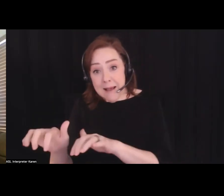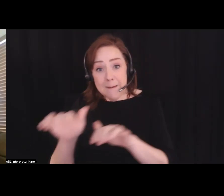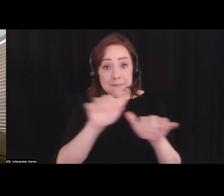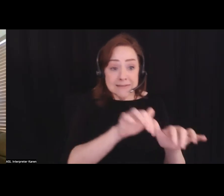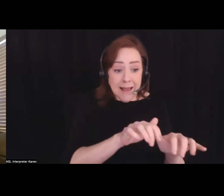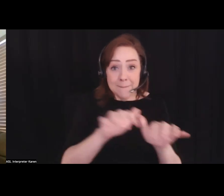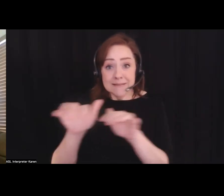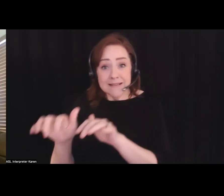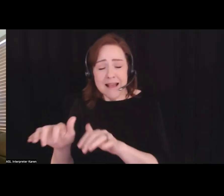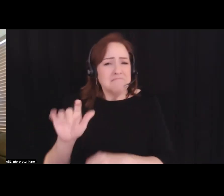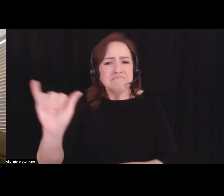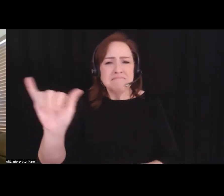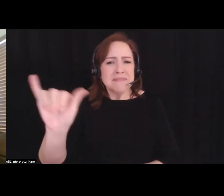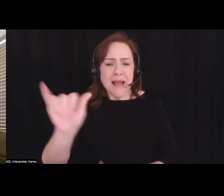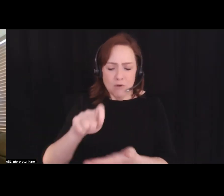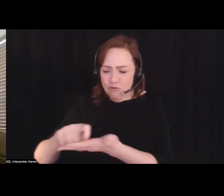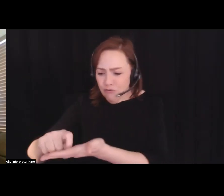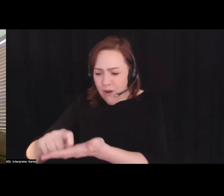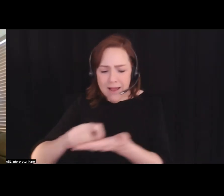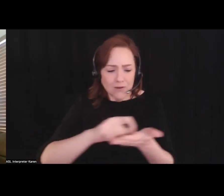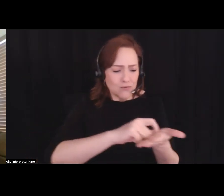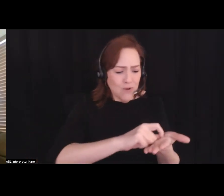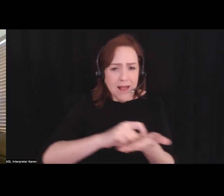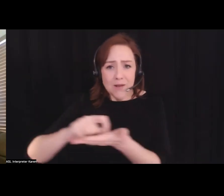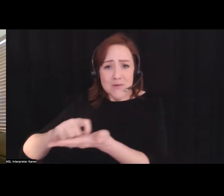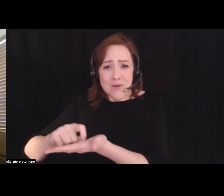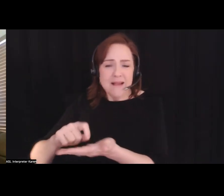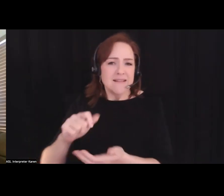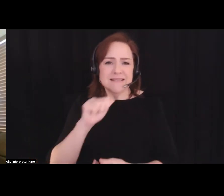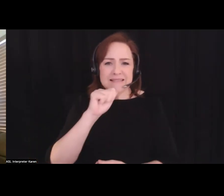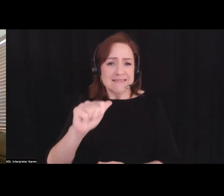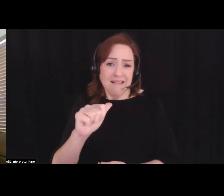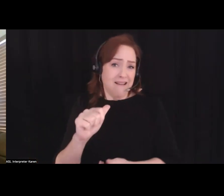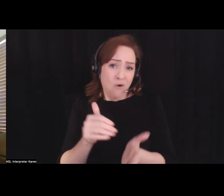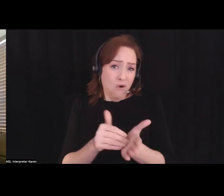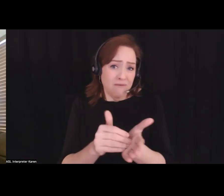like writing back back and forth in the office is is not often times effective especially for